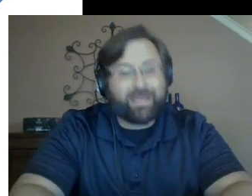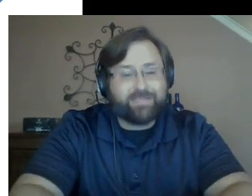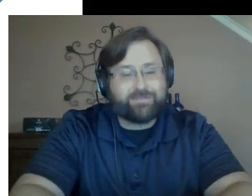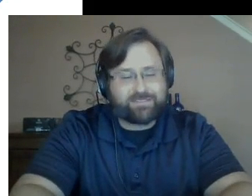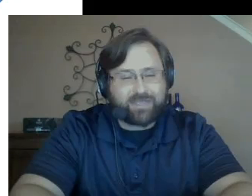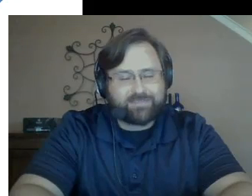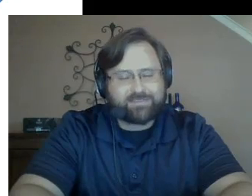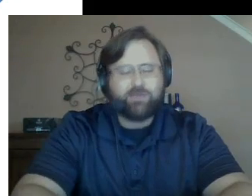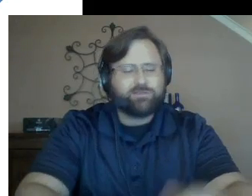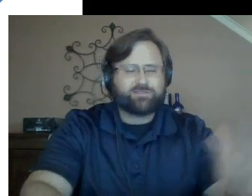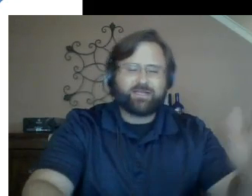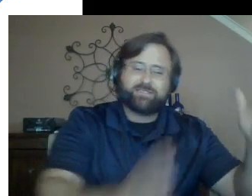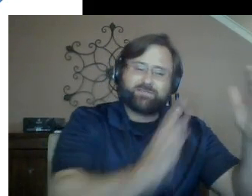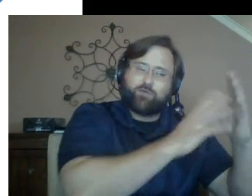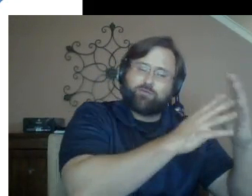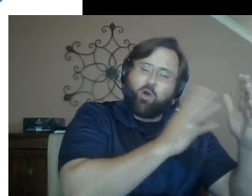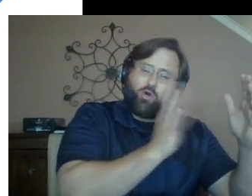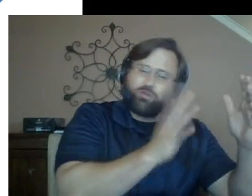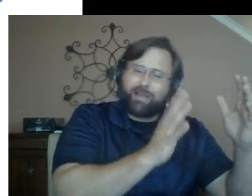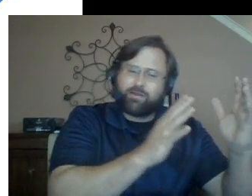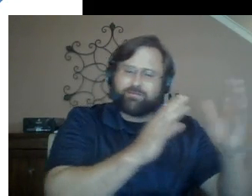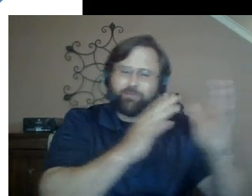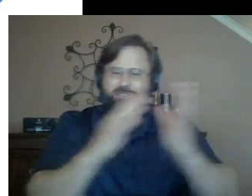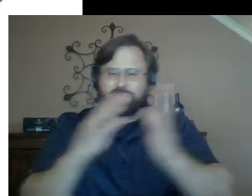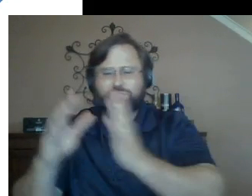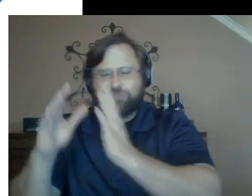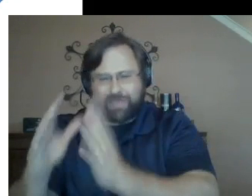end of the sentence so sentences flow from old background information to the